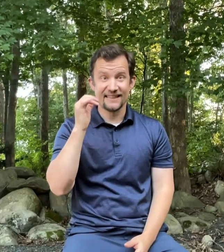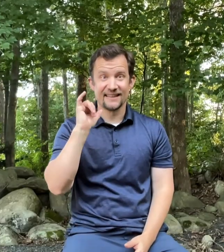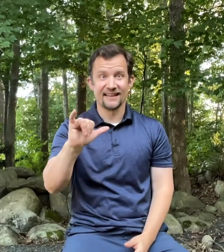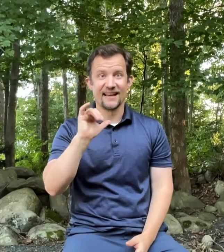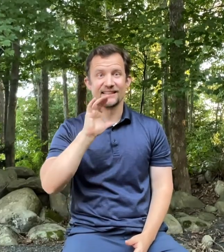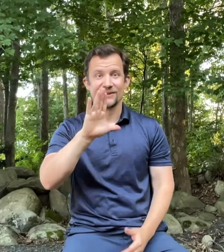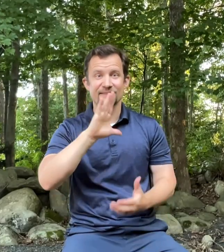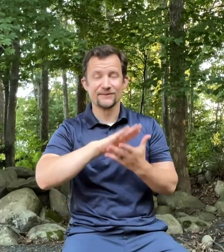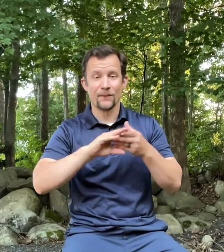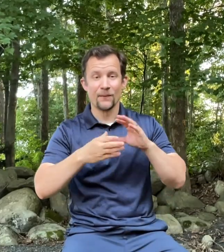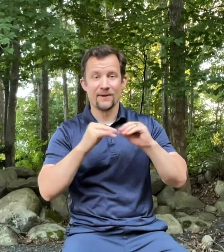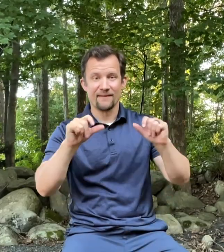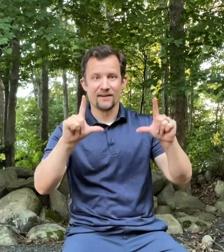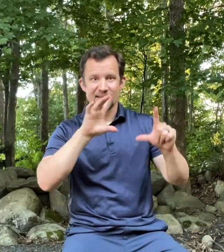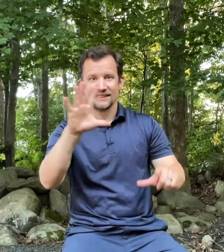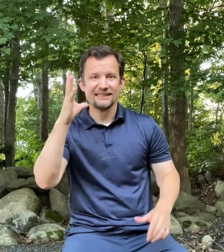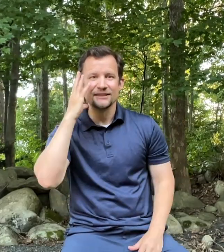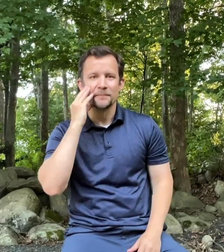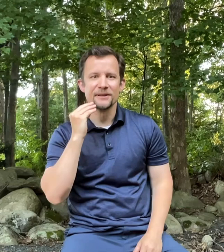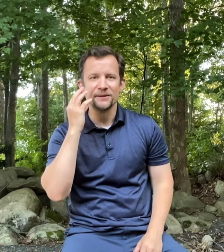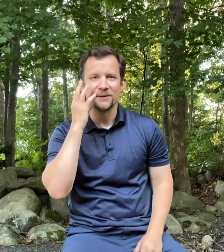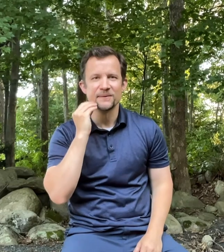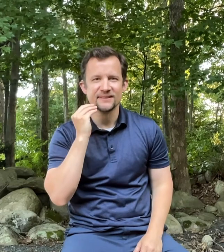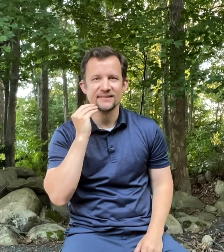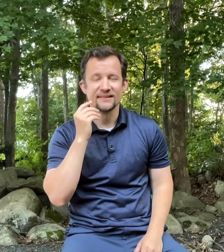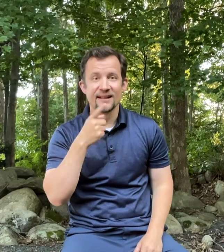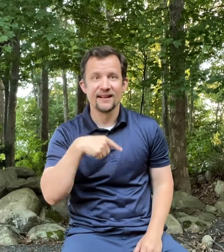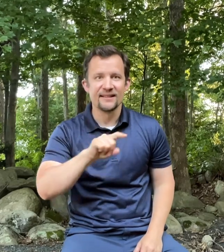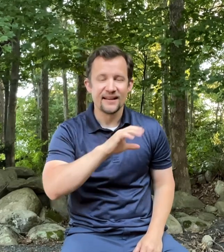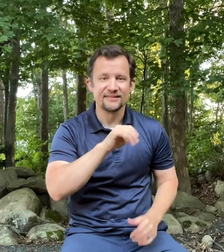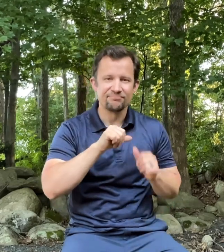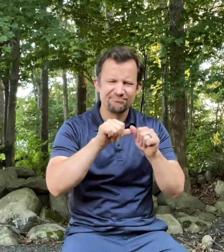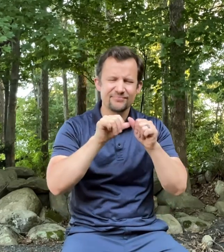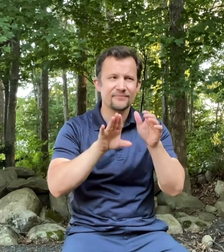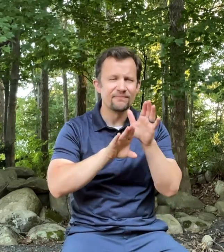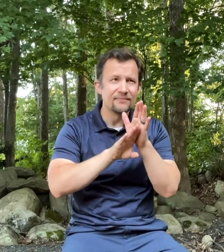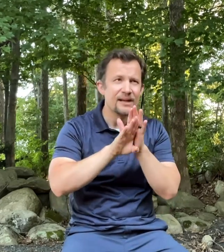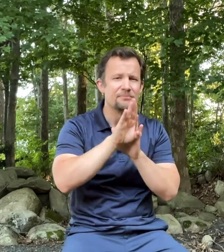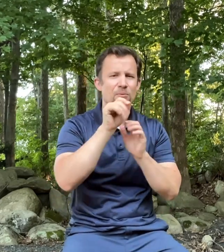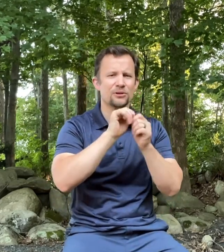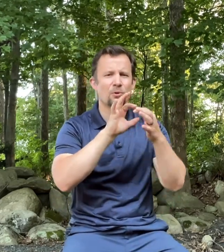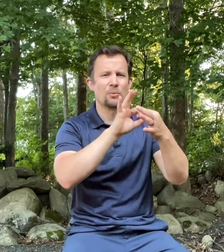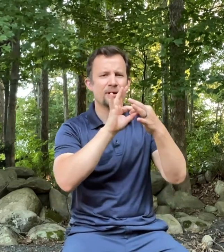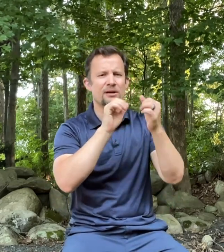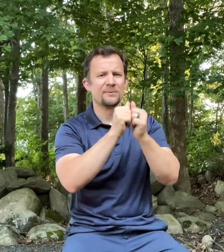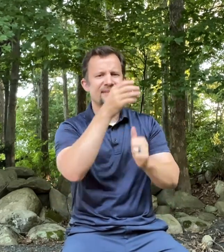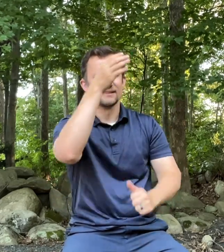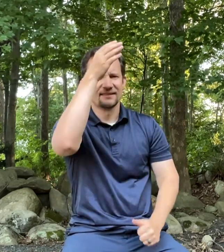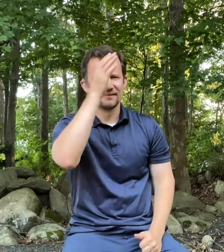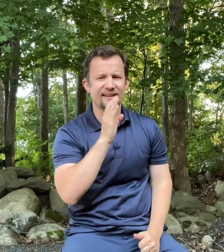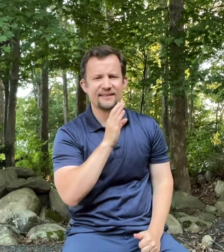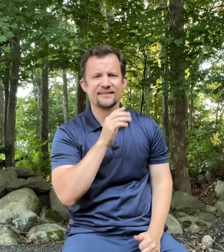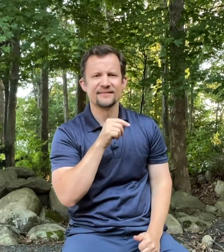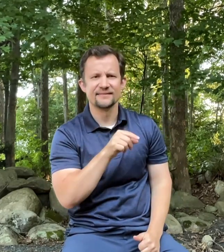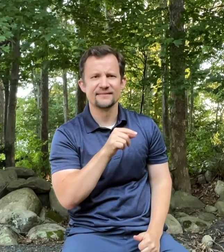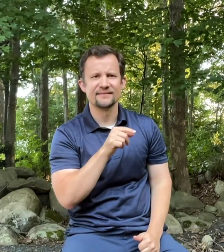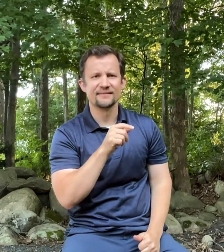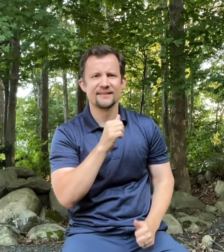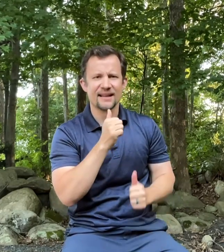Kyle: See the stories of their experience; they continue to develop their relationships with God.